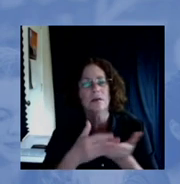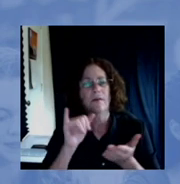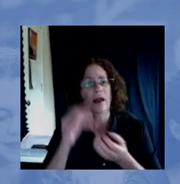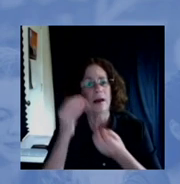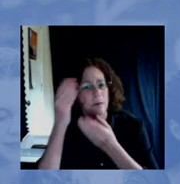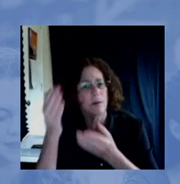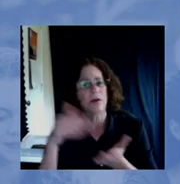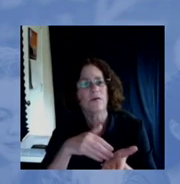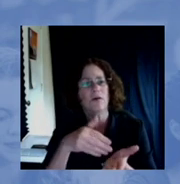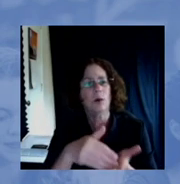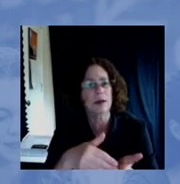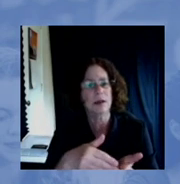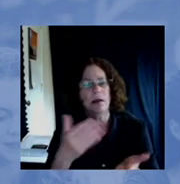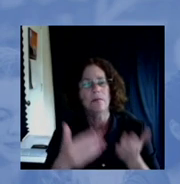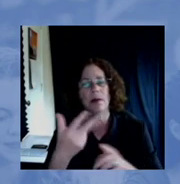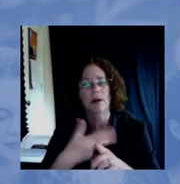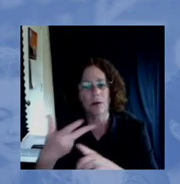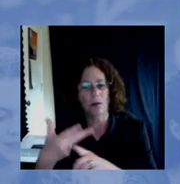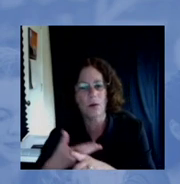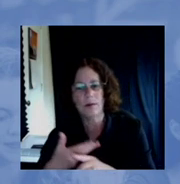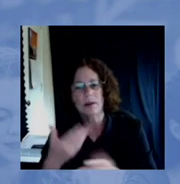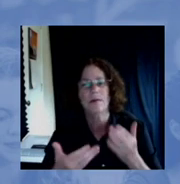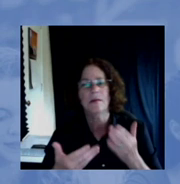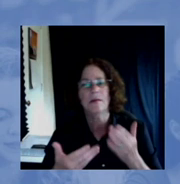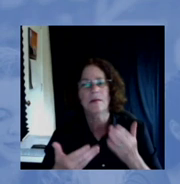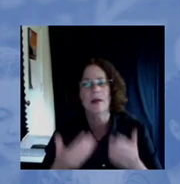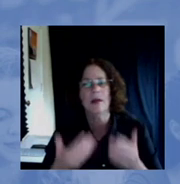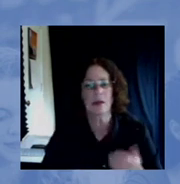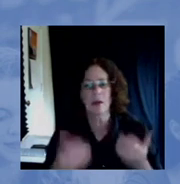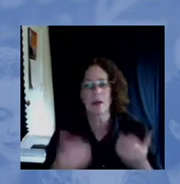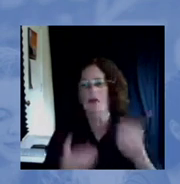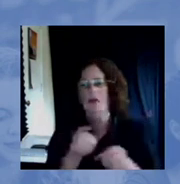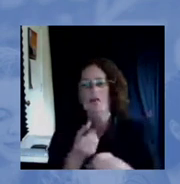MIGHT BE QUARTERLY OR EVERY SEMESTER OR ANNUALLY. DEPENDS ON WHAT WE'RE LOOKING AT IF WE'RE